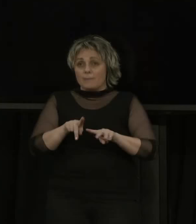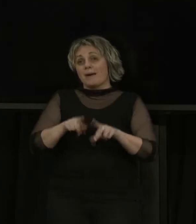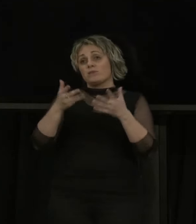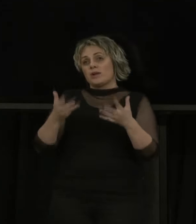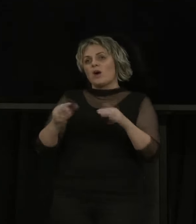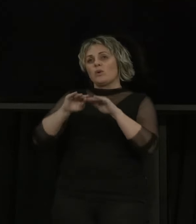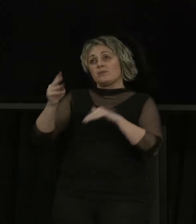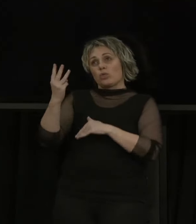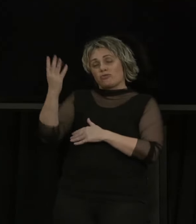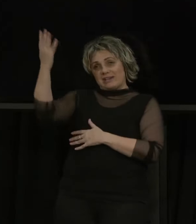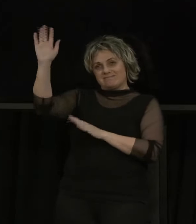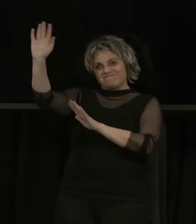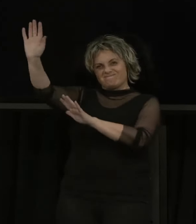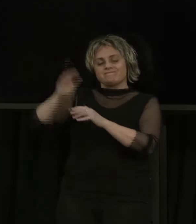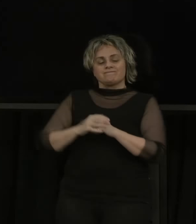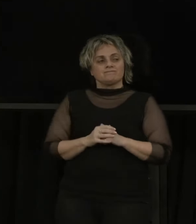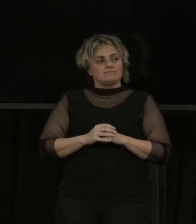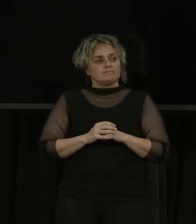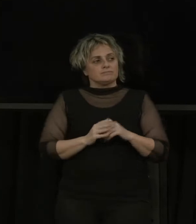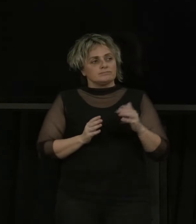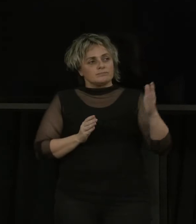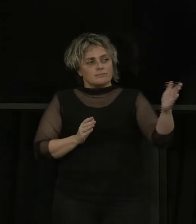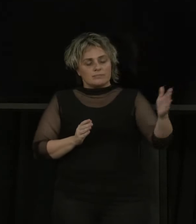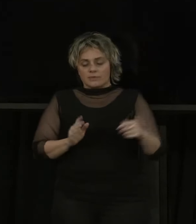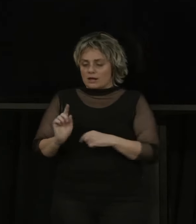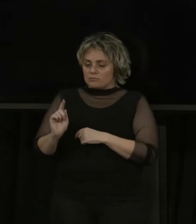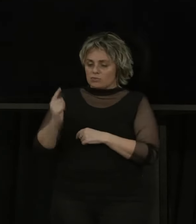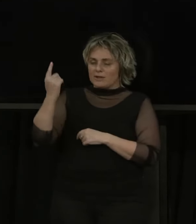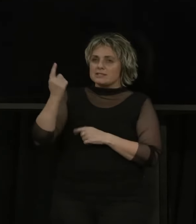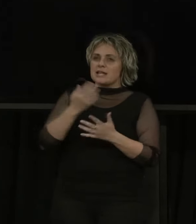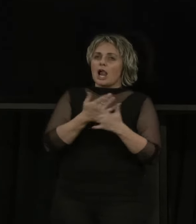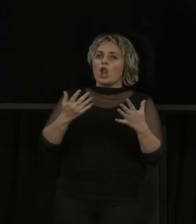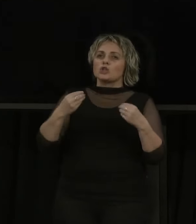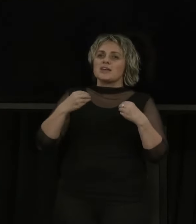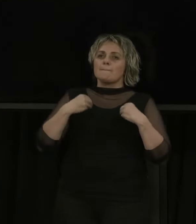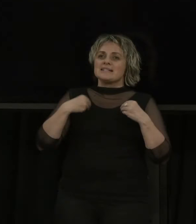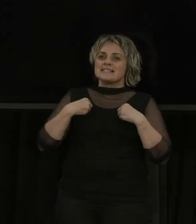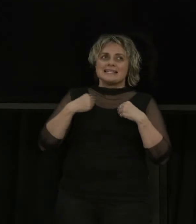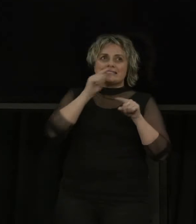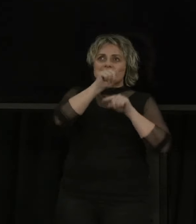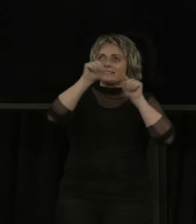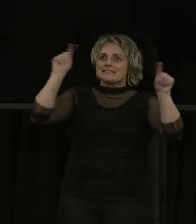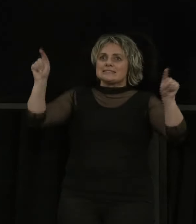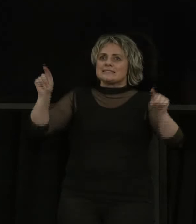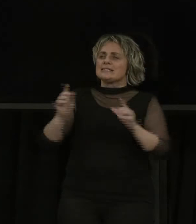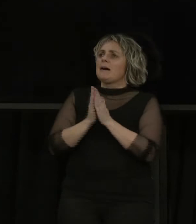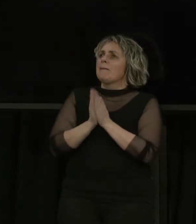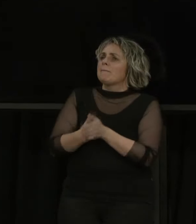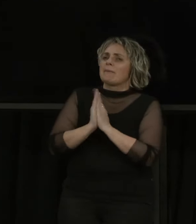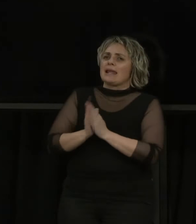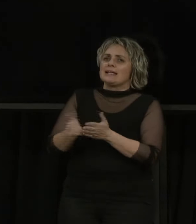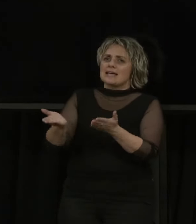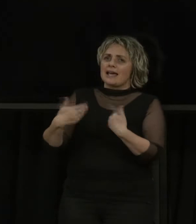outbreak as we go. We will look every week but for now, alert